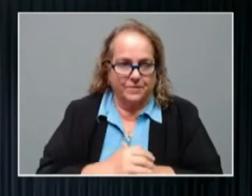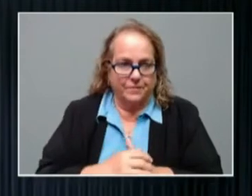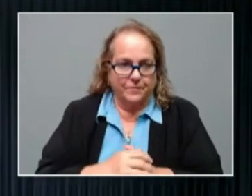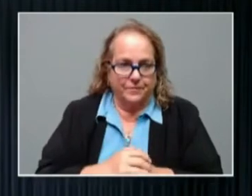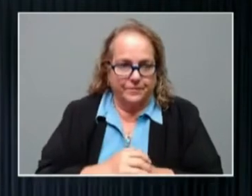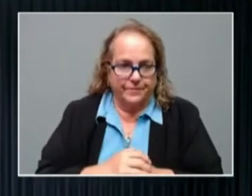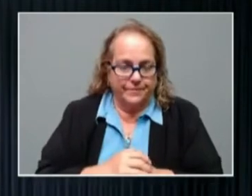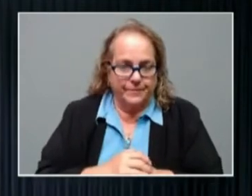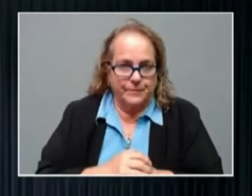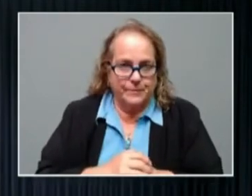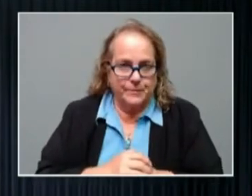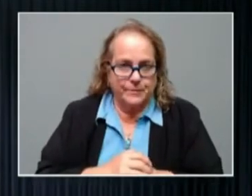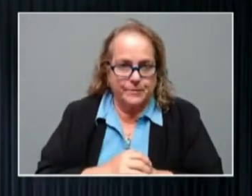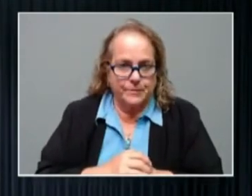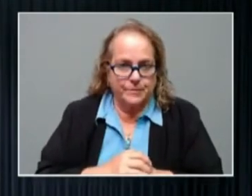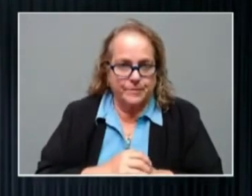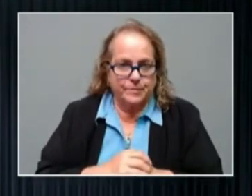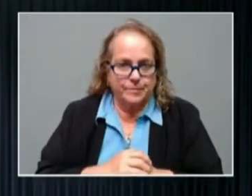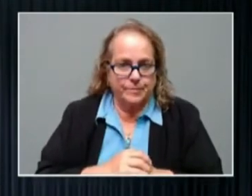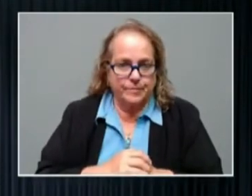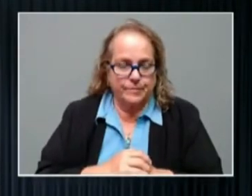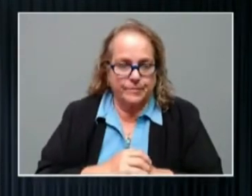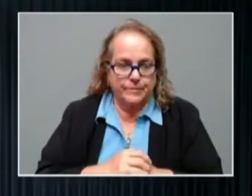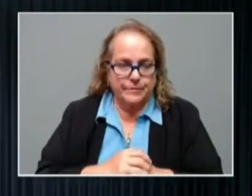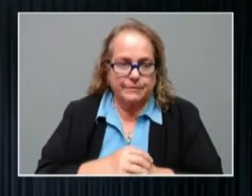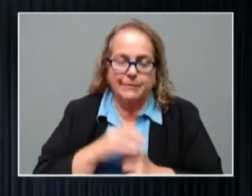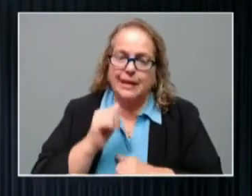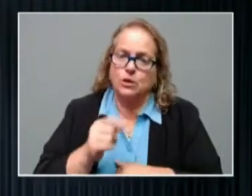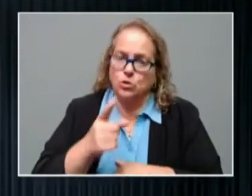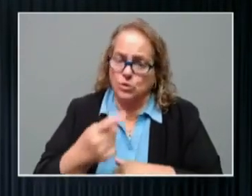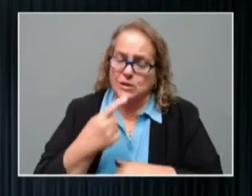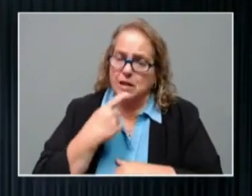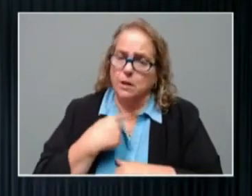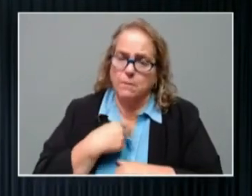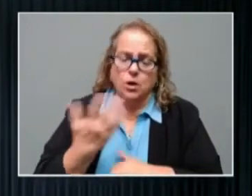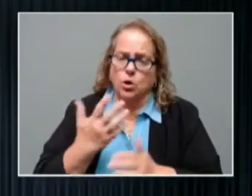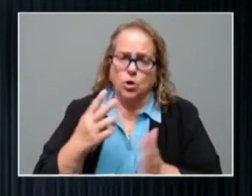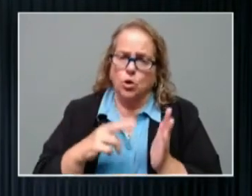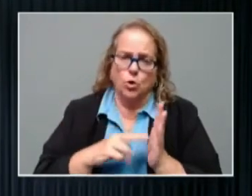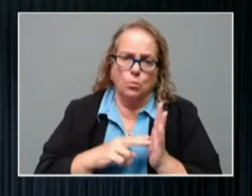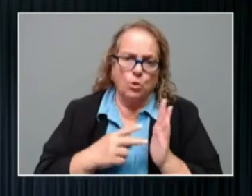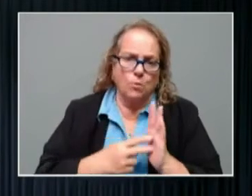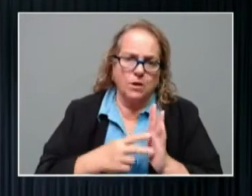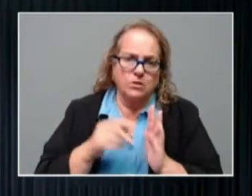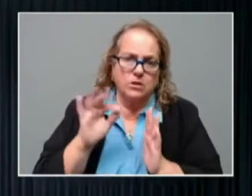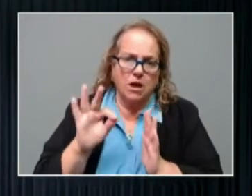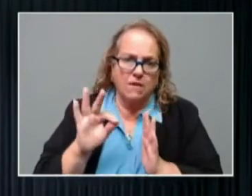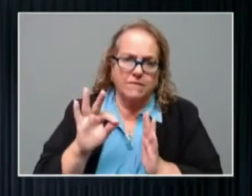Um, can you tell me the purpose of the stage and all the other things that are